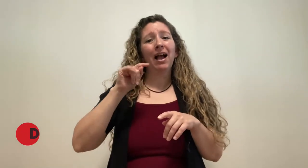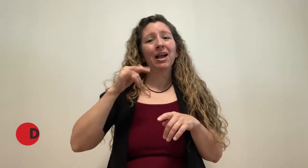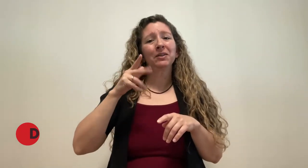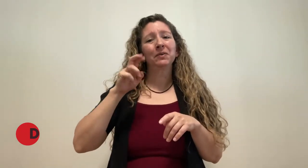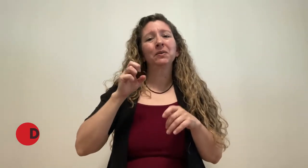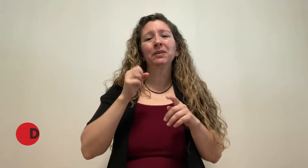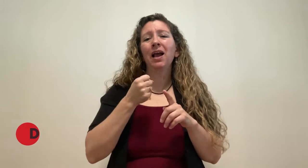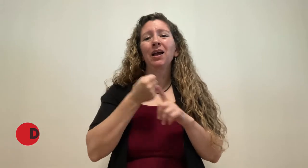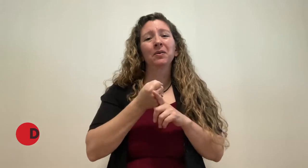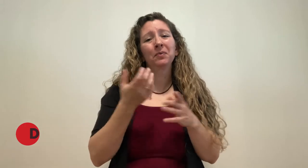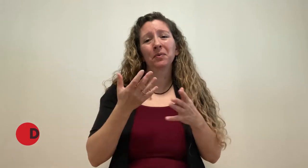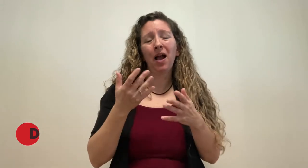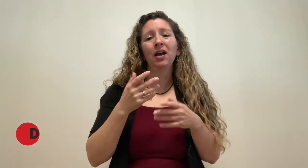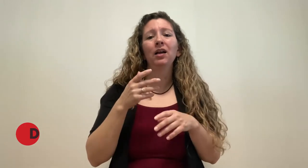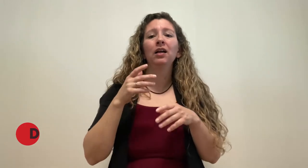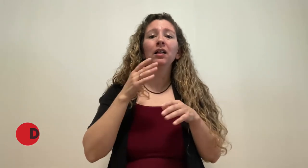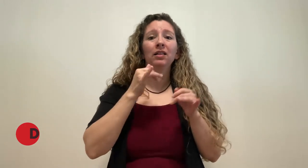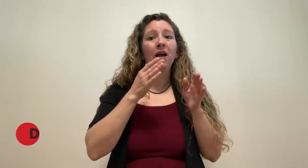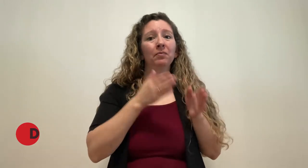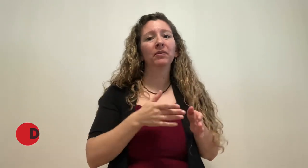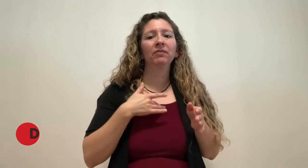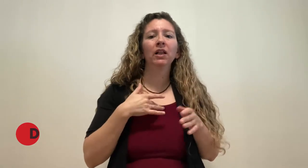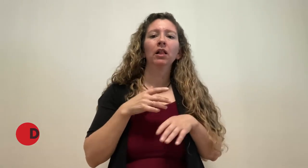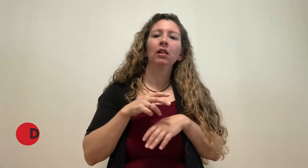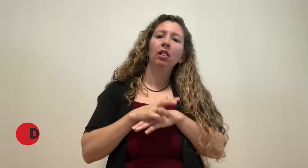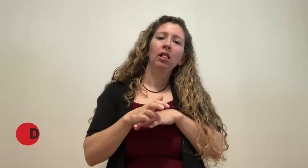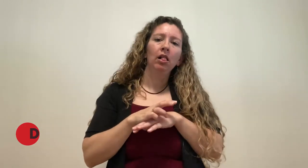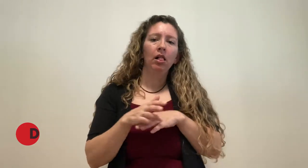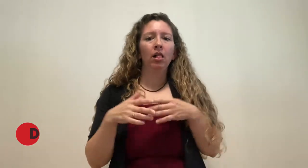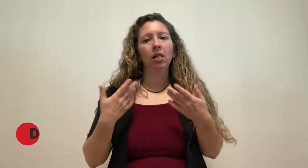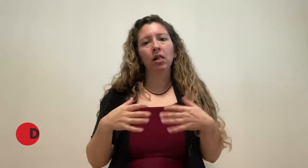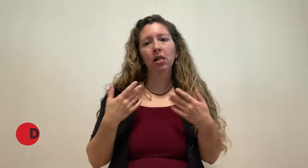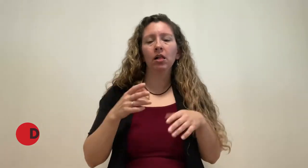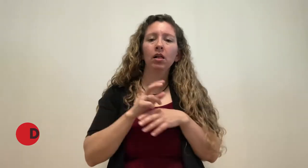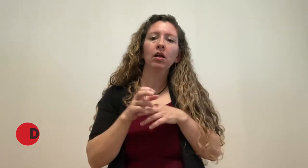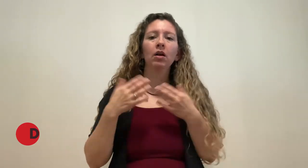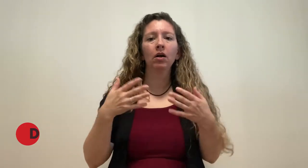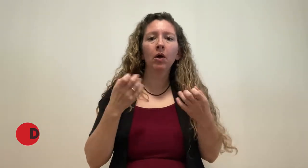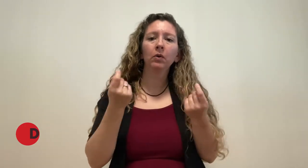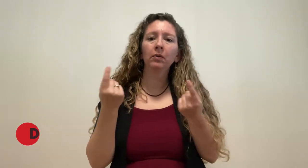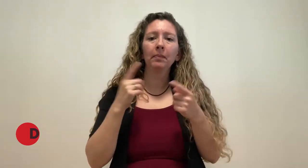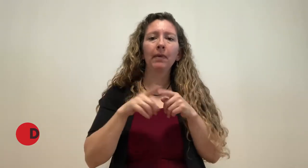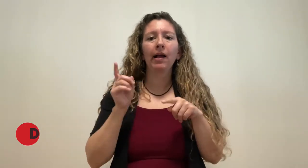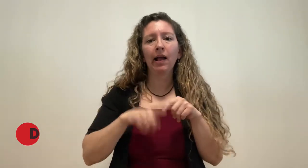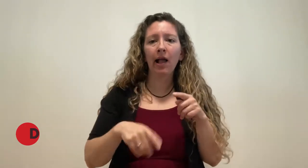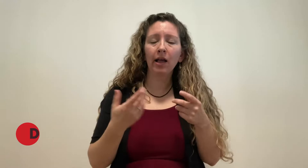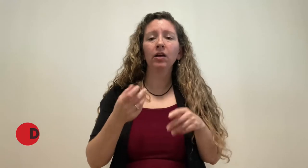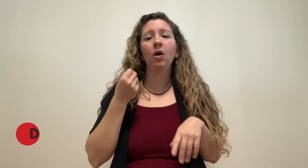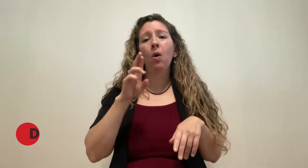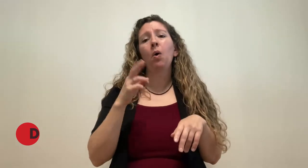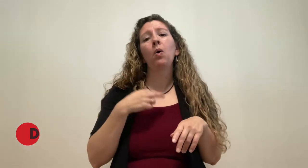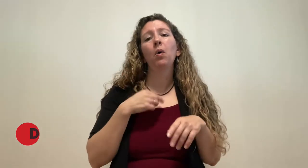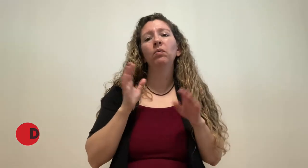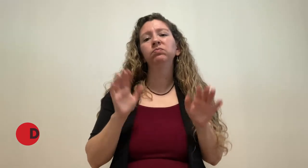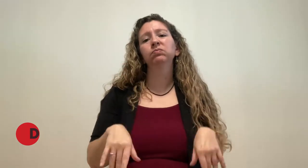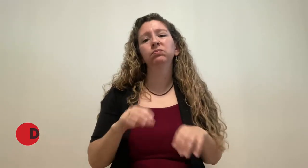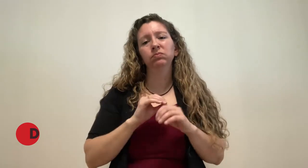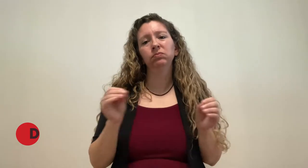Symptoms of pandemic fatigue are: feeling restless, losing motivation,